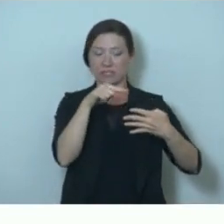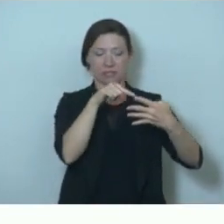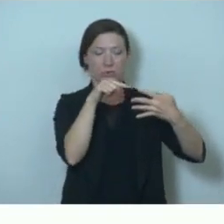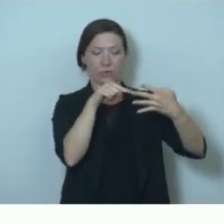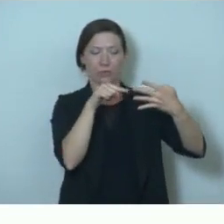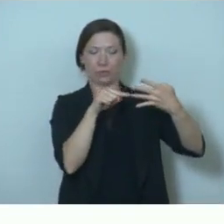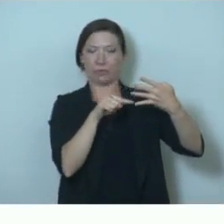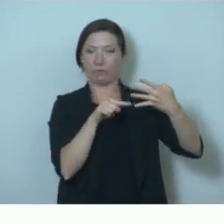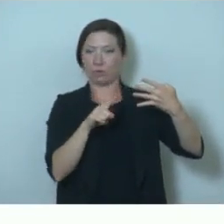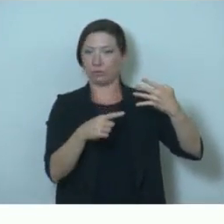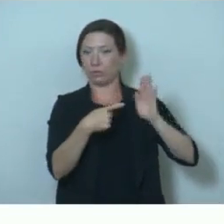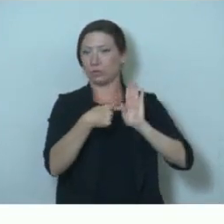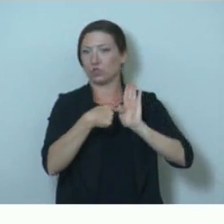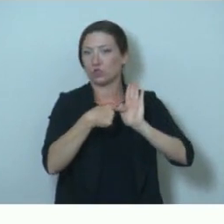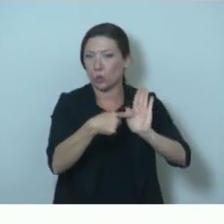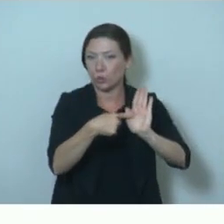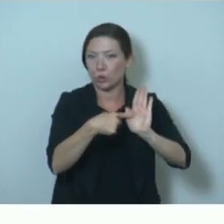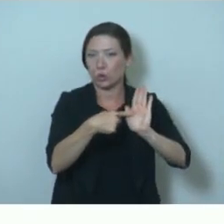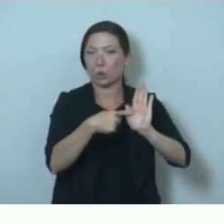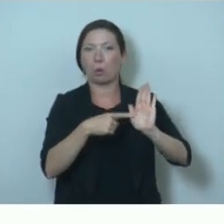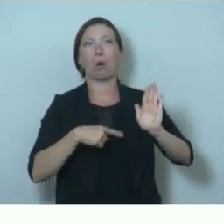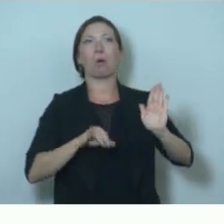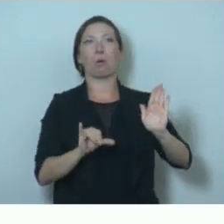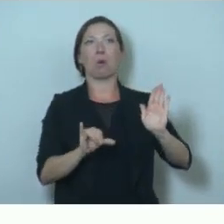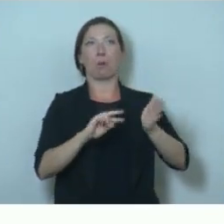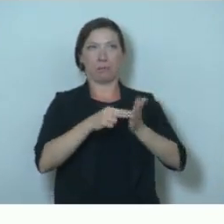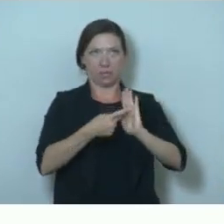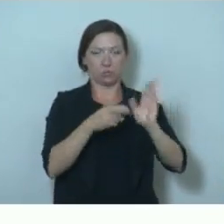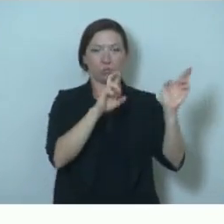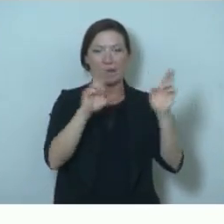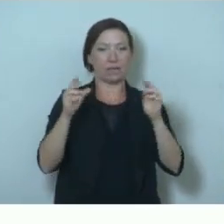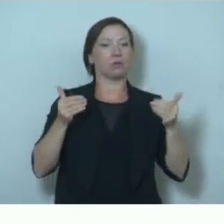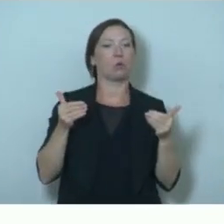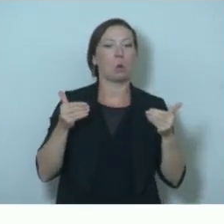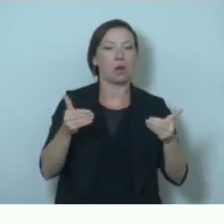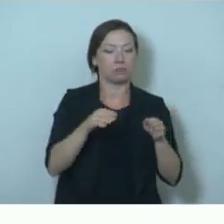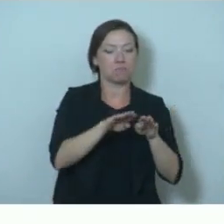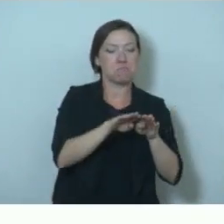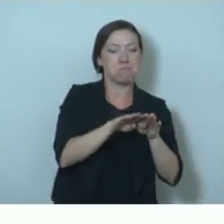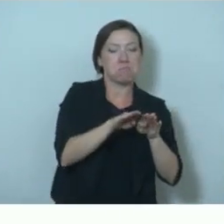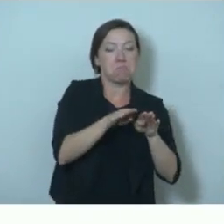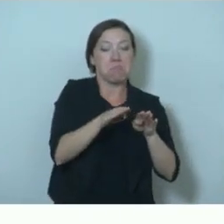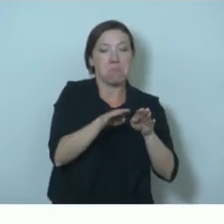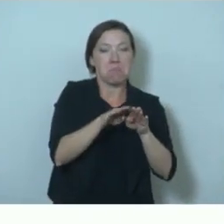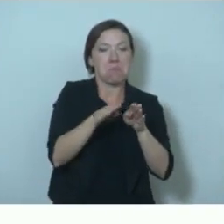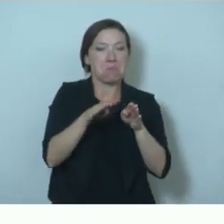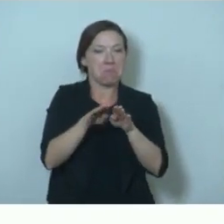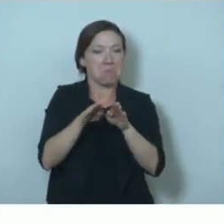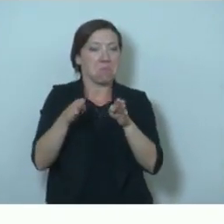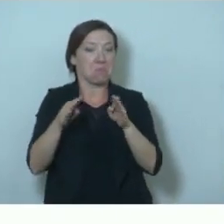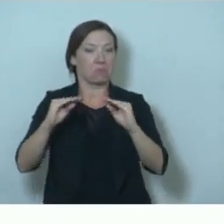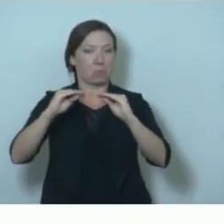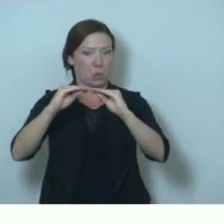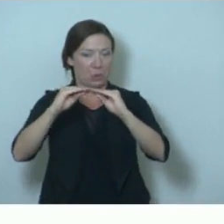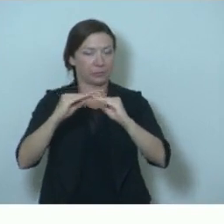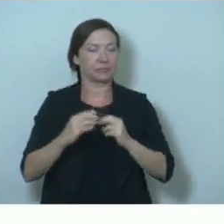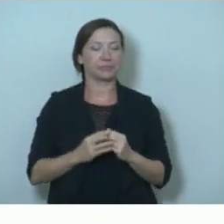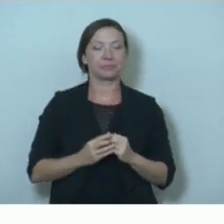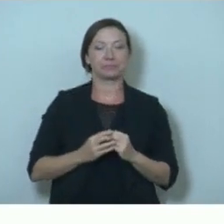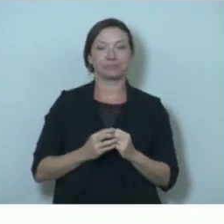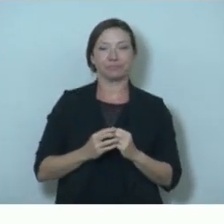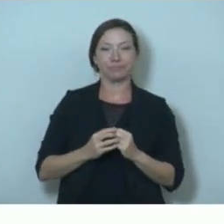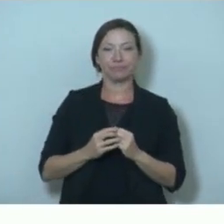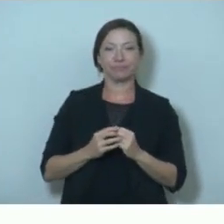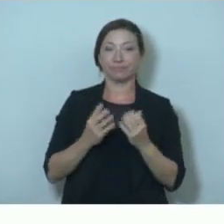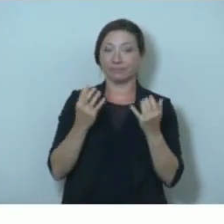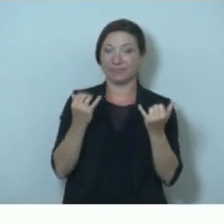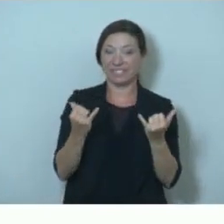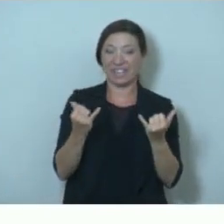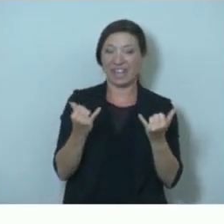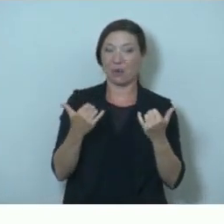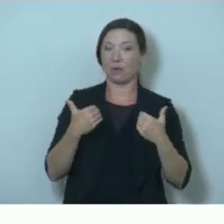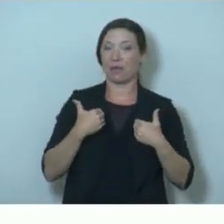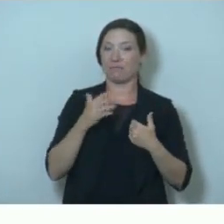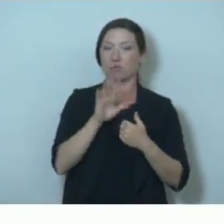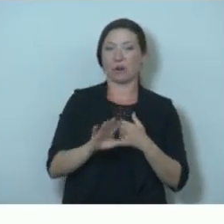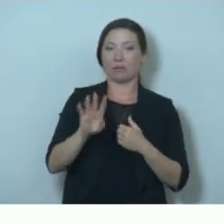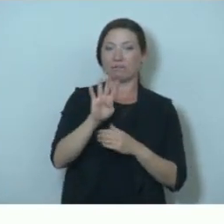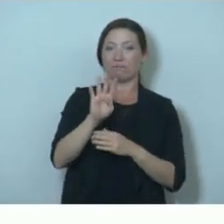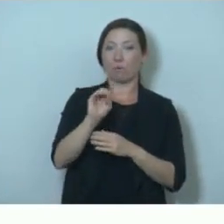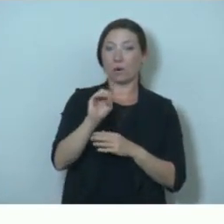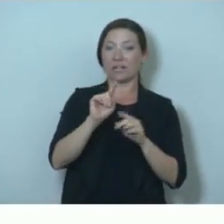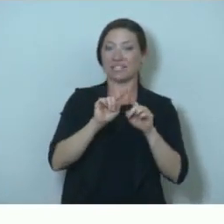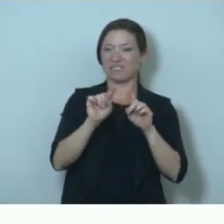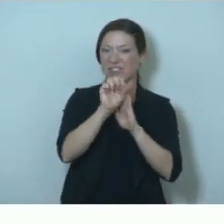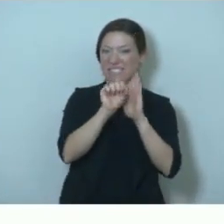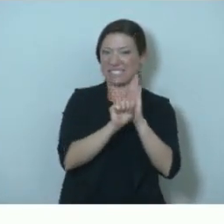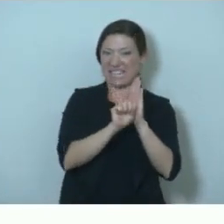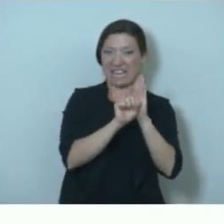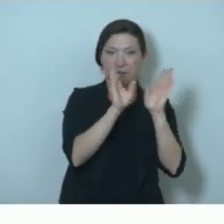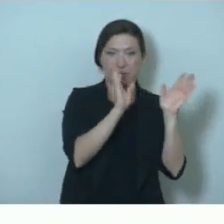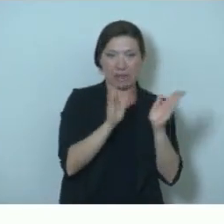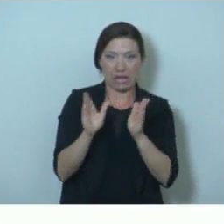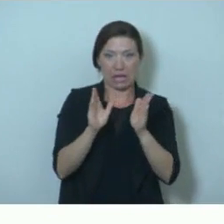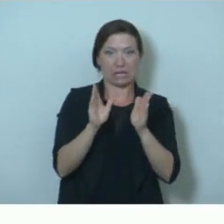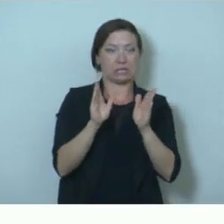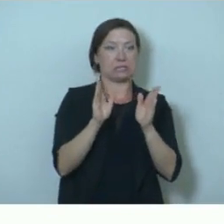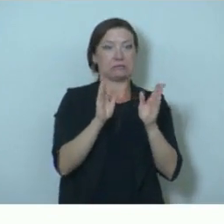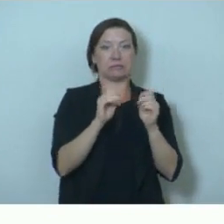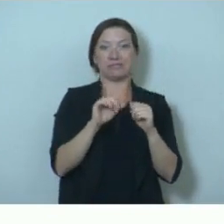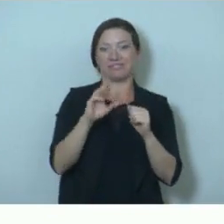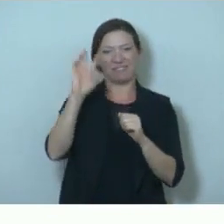FOR WAYS WE WILL KNOW WE ARE READY TO PROCEED AND WE HAVE OPENING THINGS UP A LULL BIT MORE I MENTIONED LAST WEEK, NOW THERE IS PROBABLY 40 STATE PLANNOUS THERE AND THE PRALL